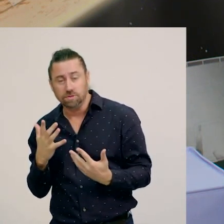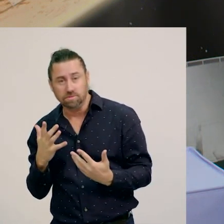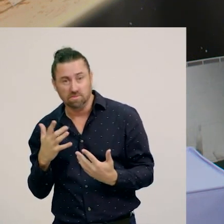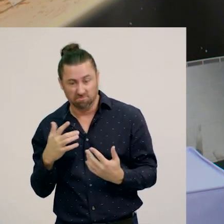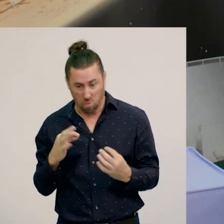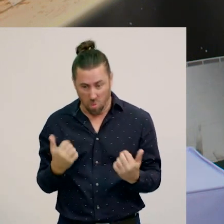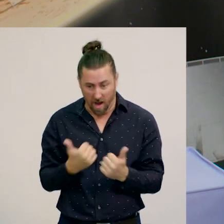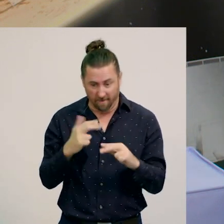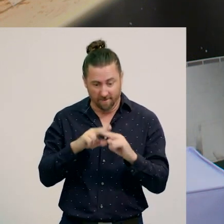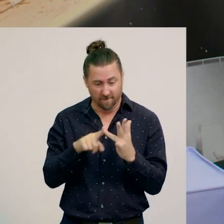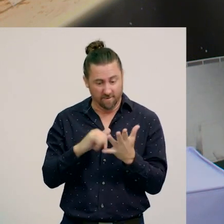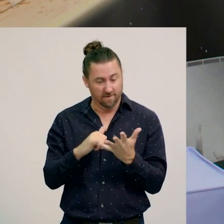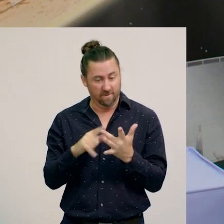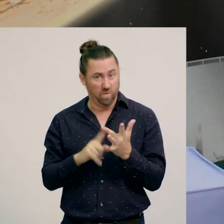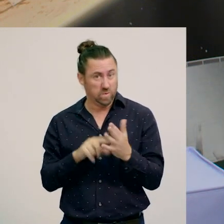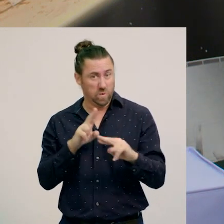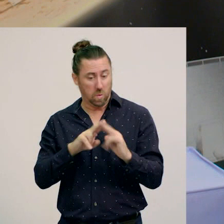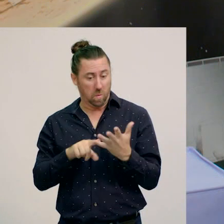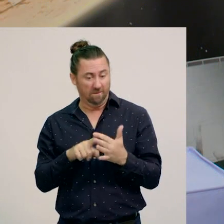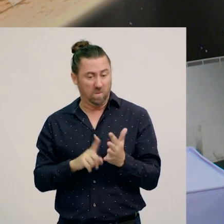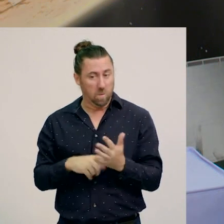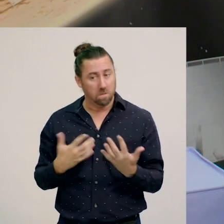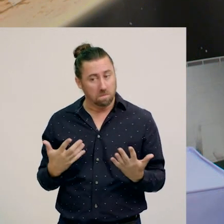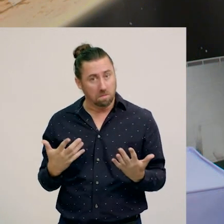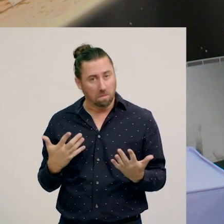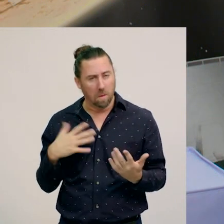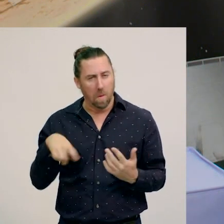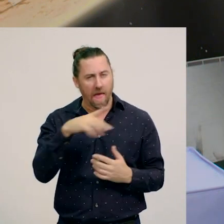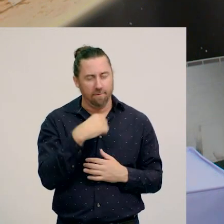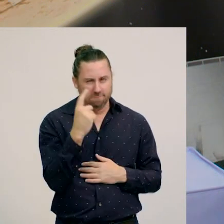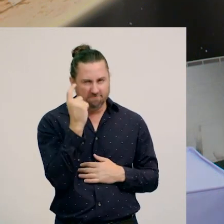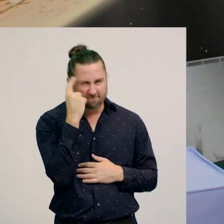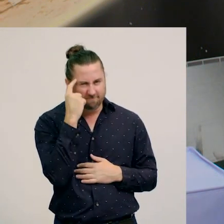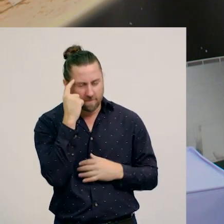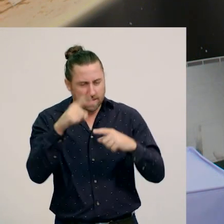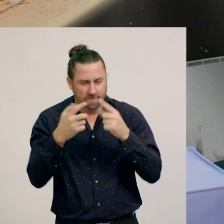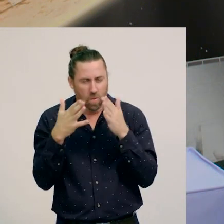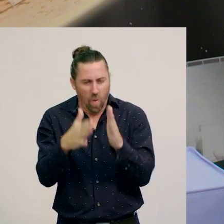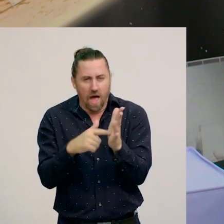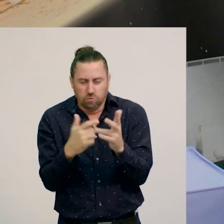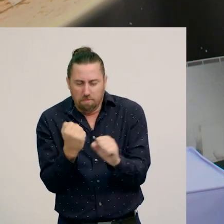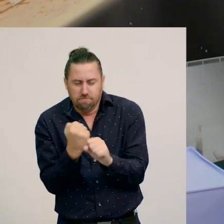What this means is that we need to look at other ways that we can generate electricity.